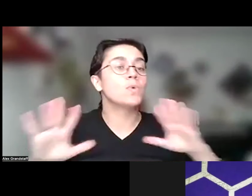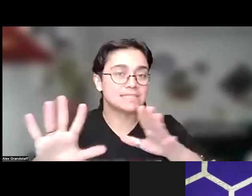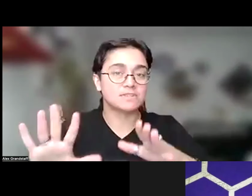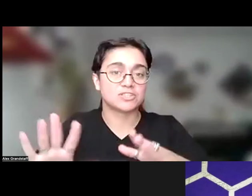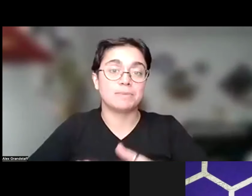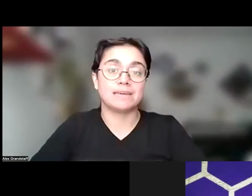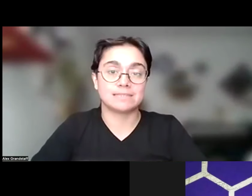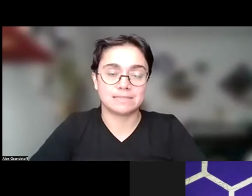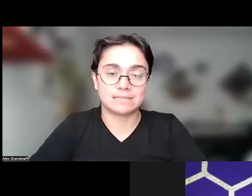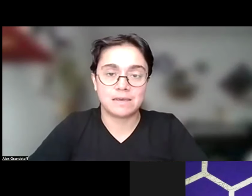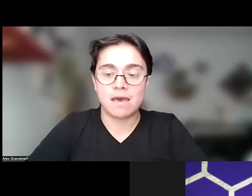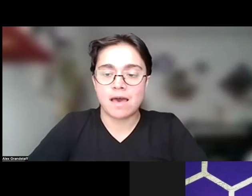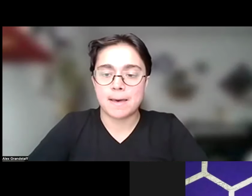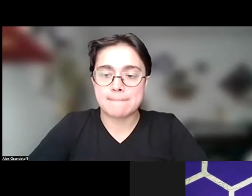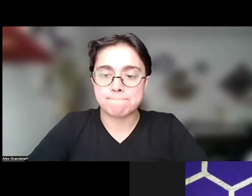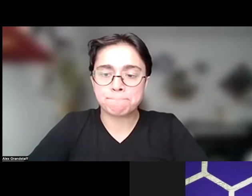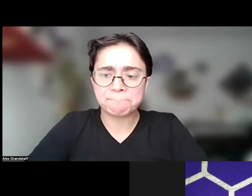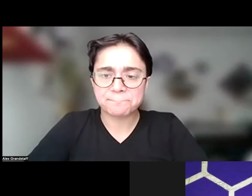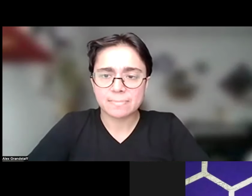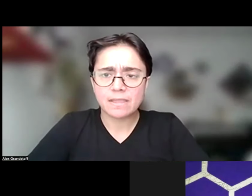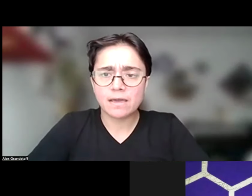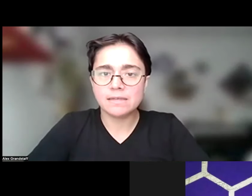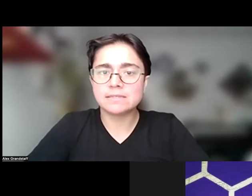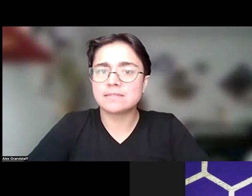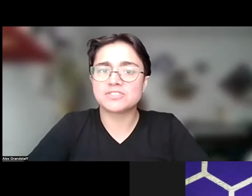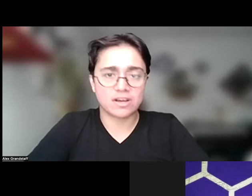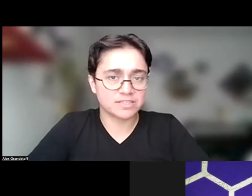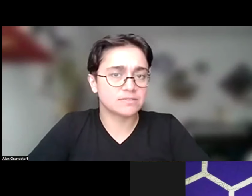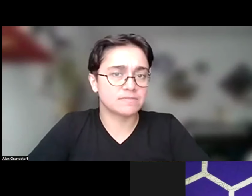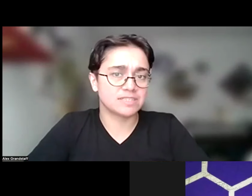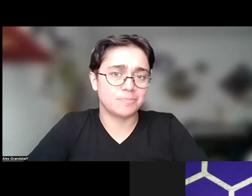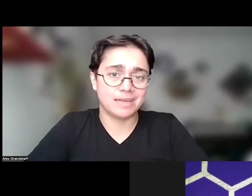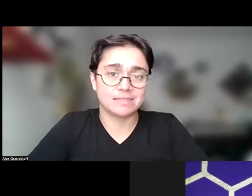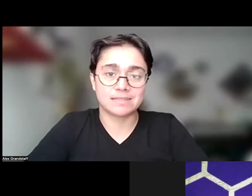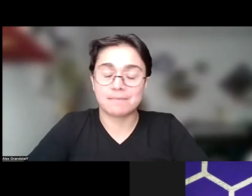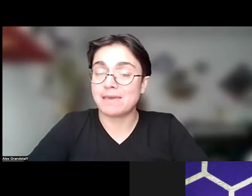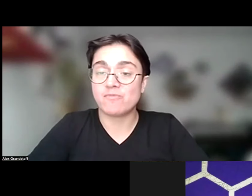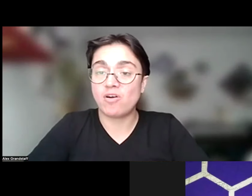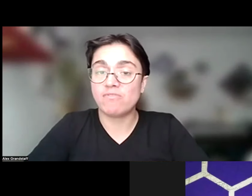You may want . There is a civil disobedience that may involve things like art Think very vague and broad about what civil disobedience is.